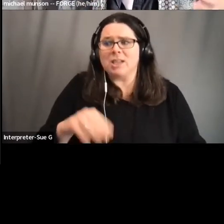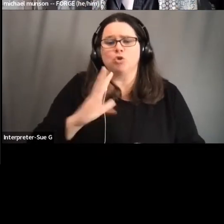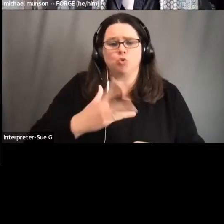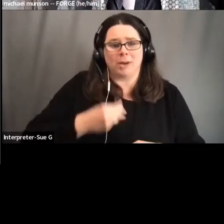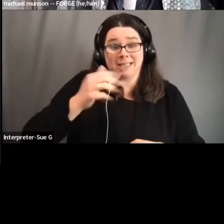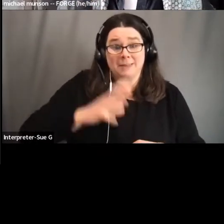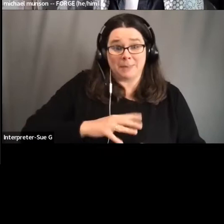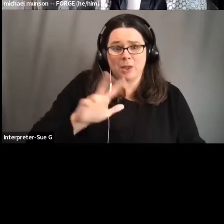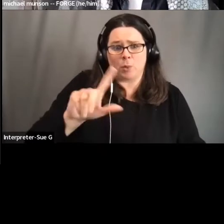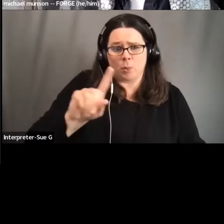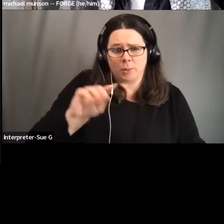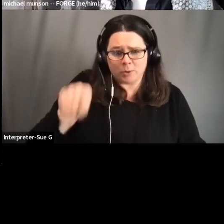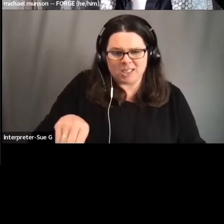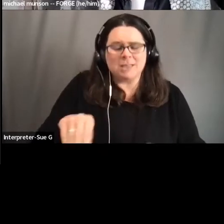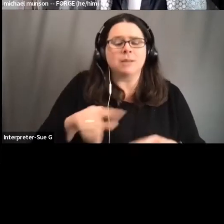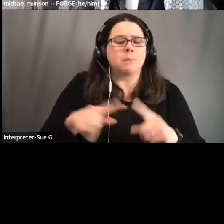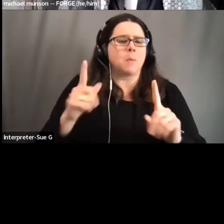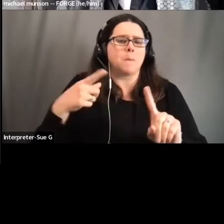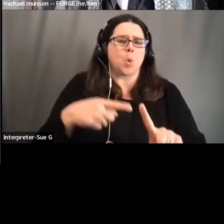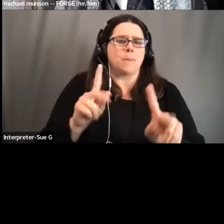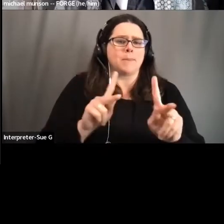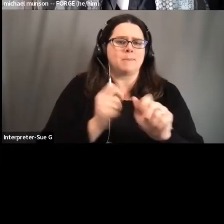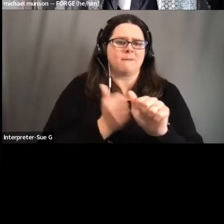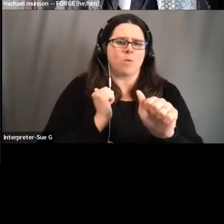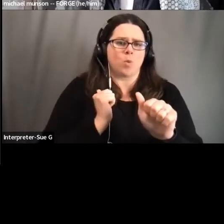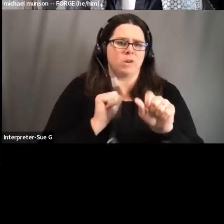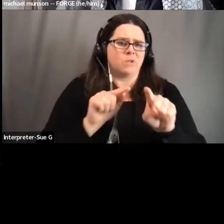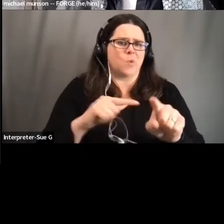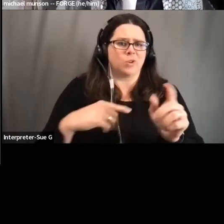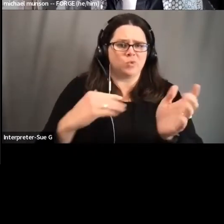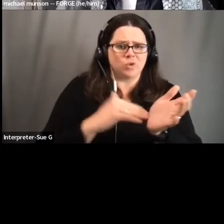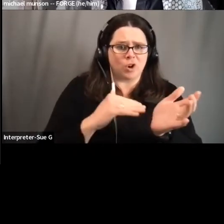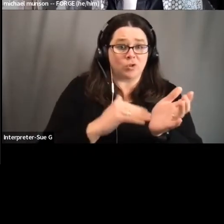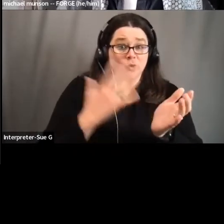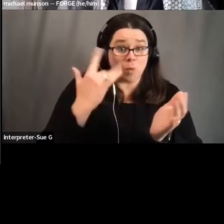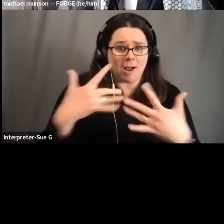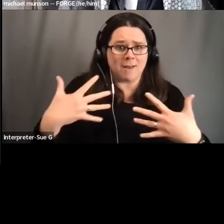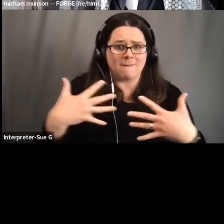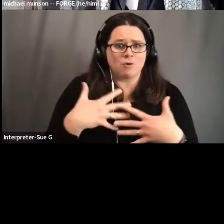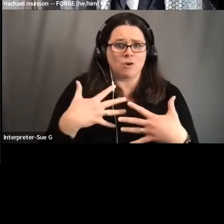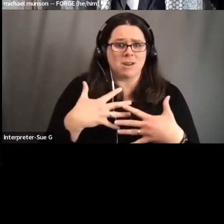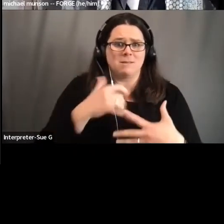but the point is that people are avoiding care out of fear of being disrespected